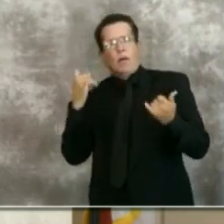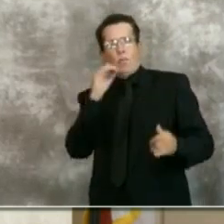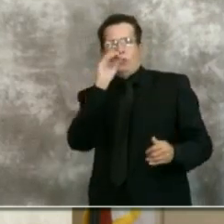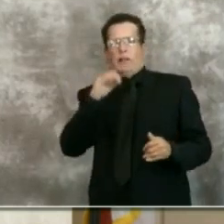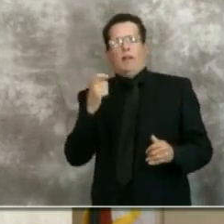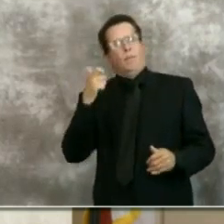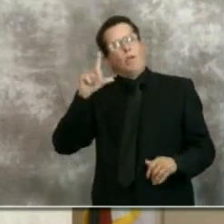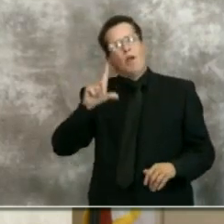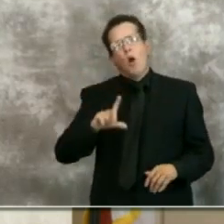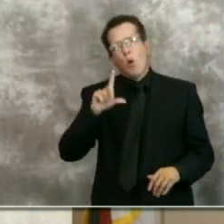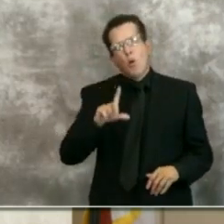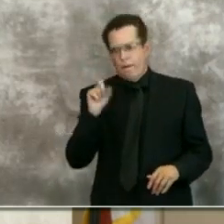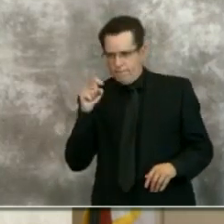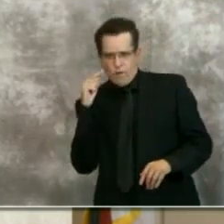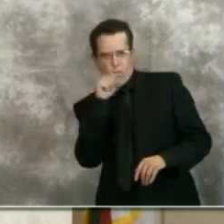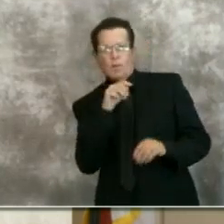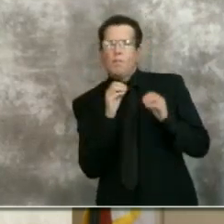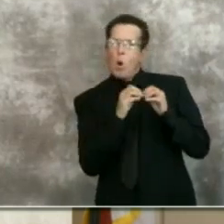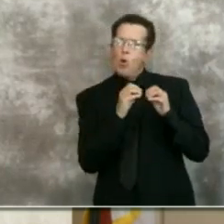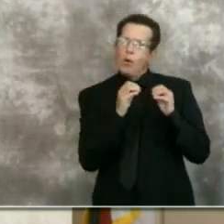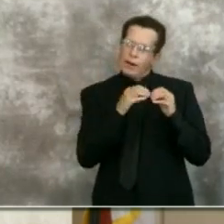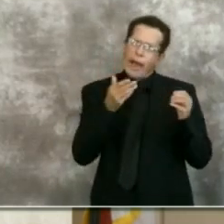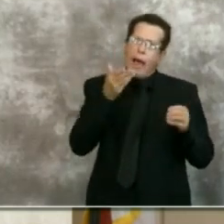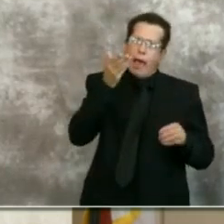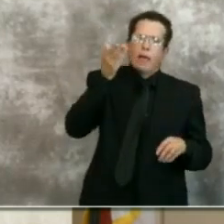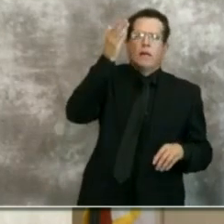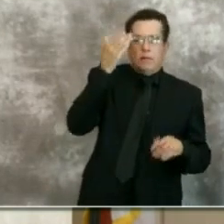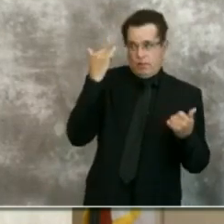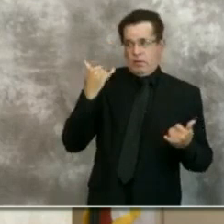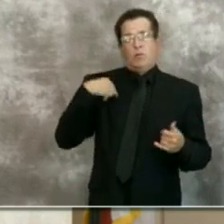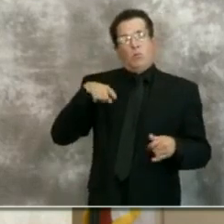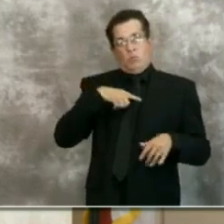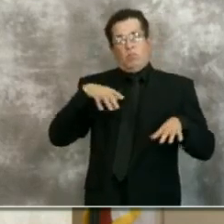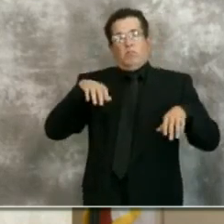INCREASE IN POSITIVE CASES AND THE PERCENTAGE OF CASES BEING INVESTIGATED IS BELOW OR